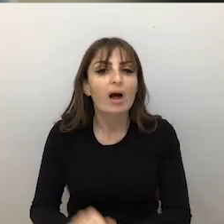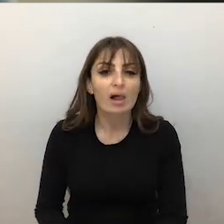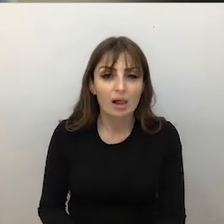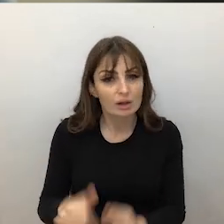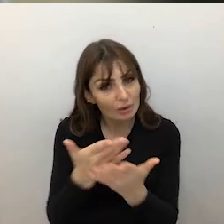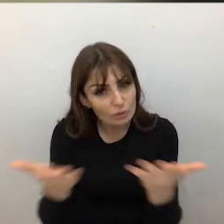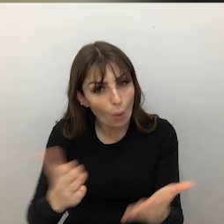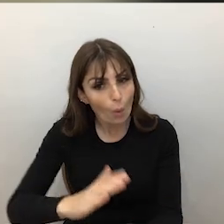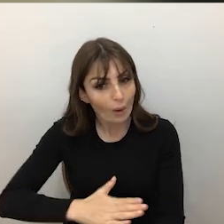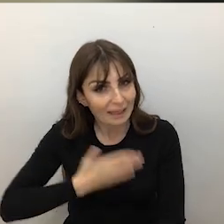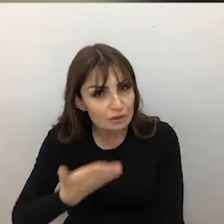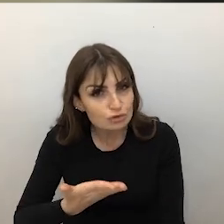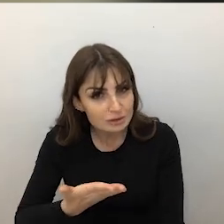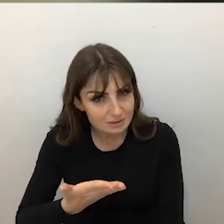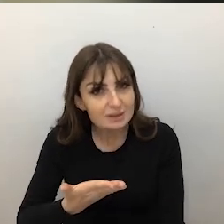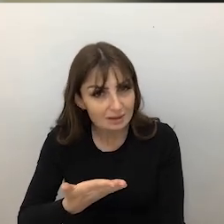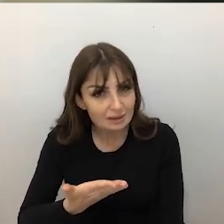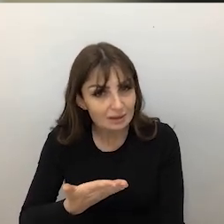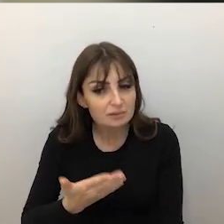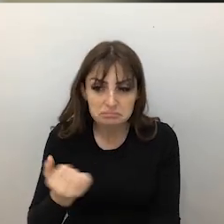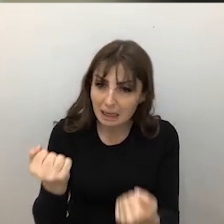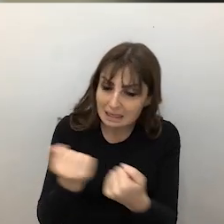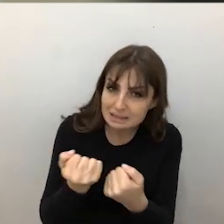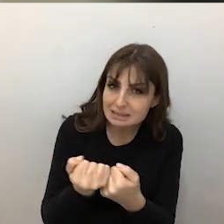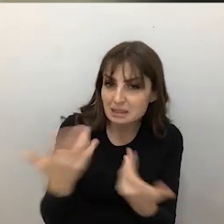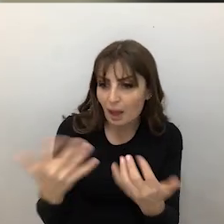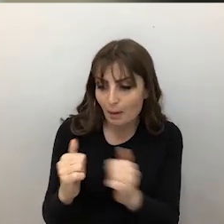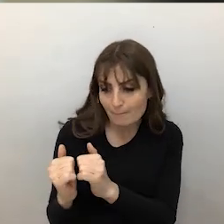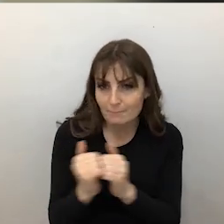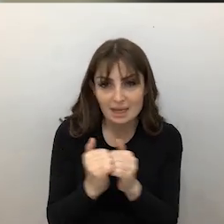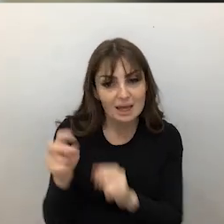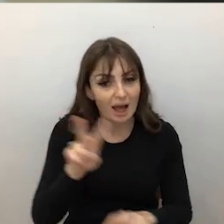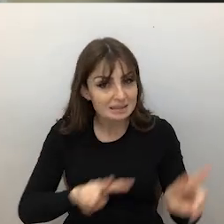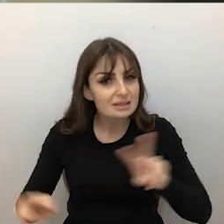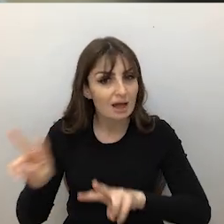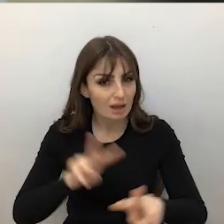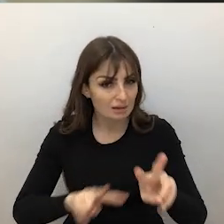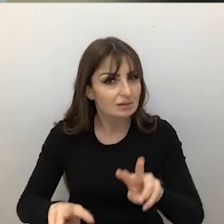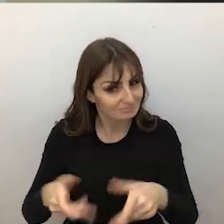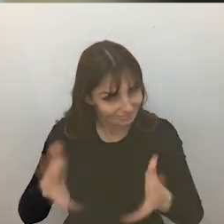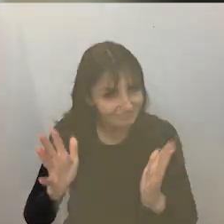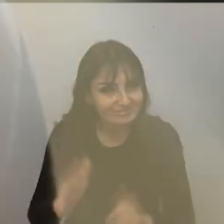say if you're interested in assisting and being a peer assessor give it a go.